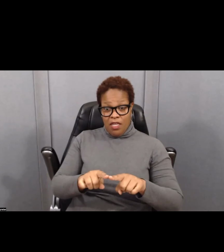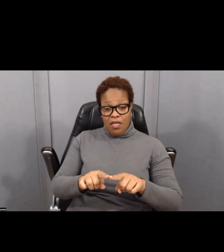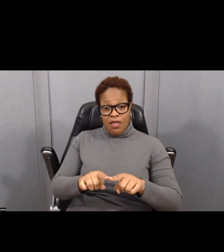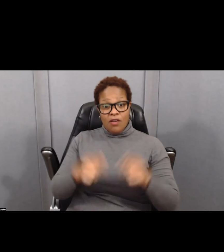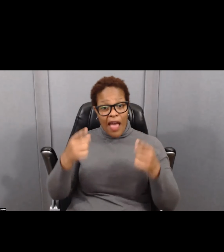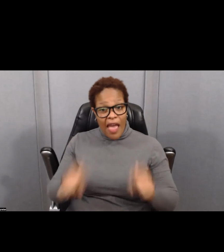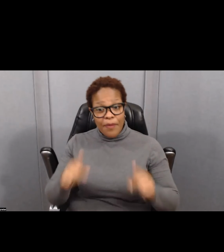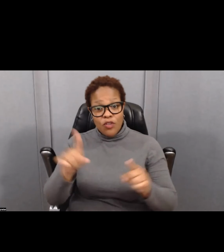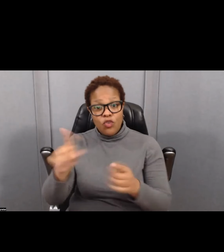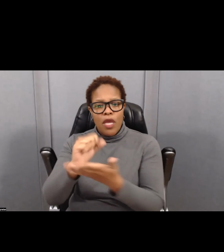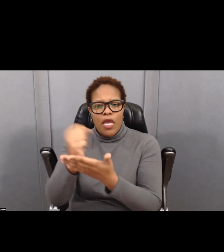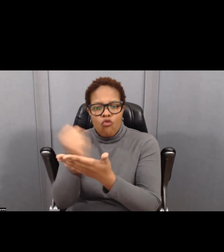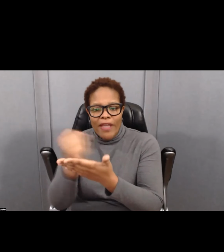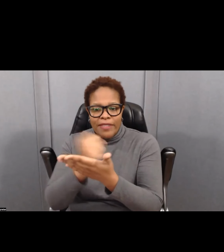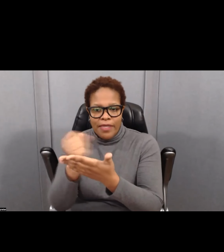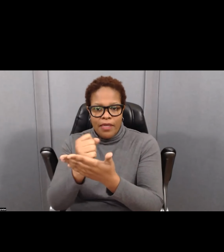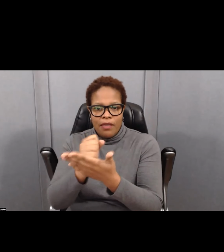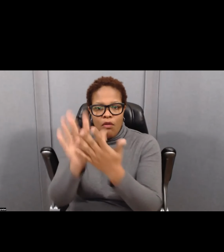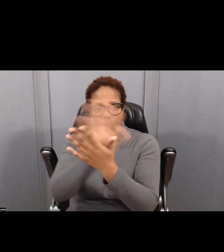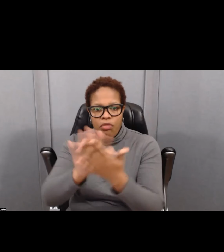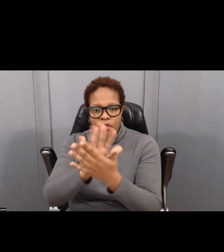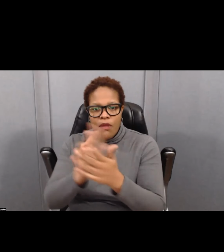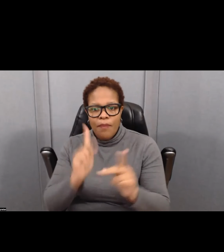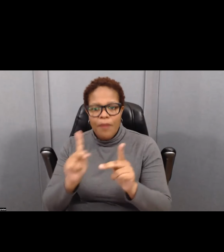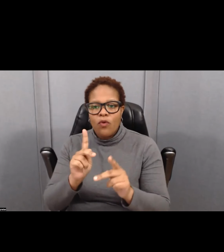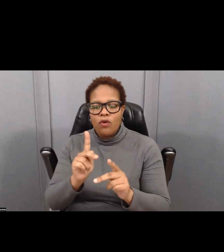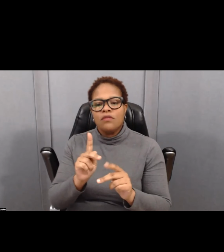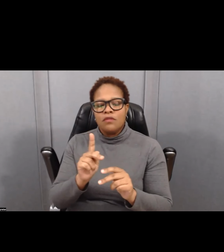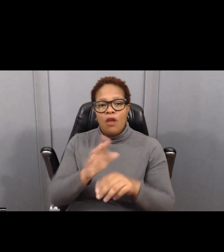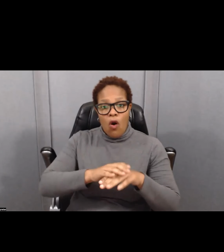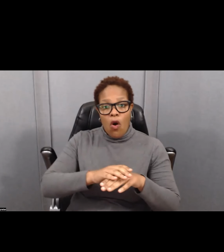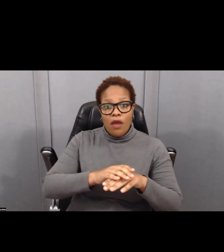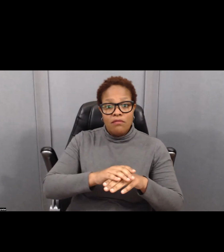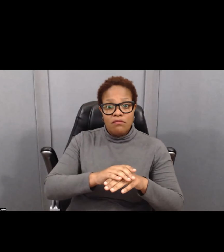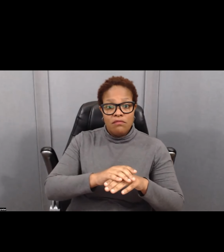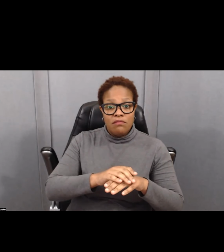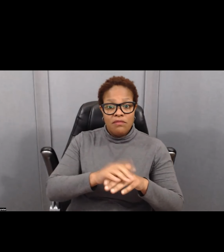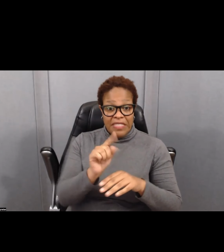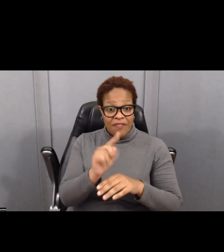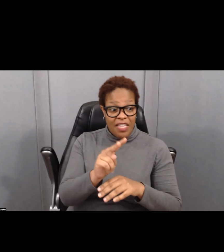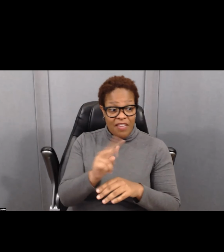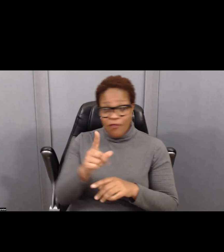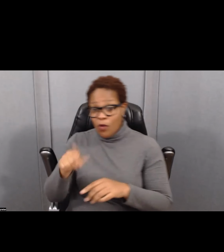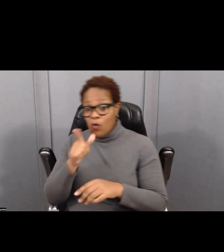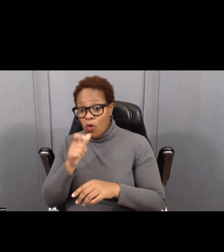literally erasing people on screen for those who are blind and those who are using AD. So that's a little bit about cultural competency,